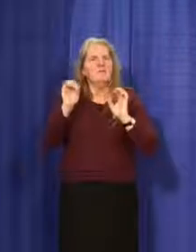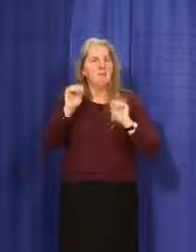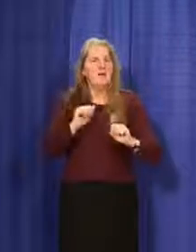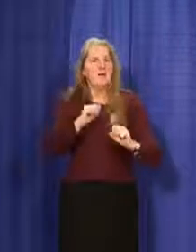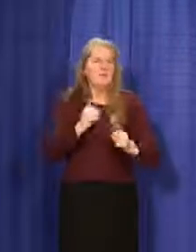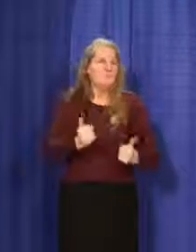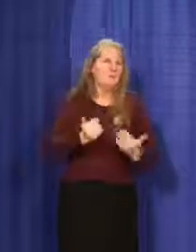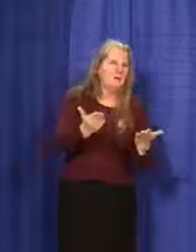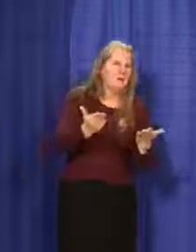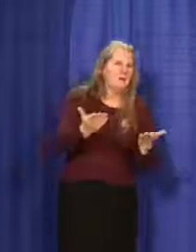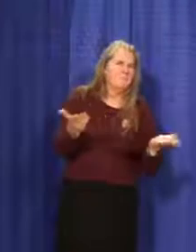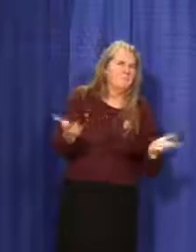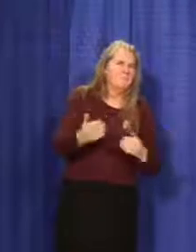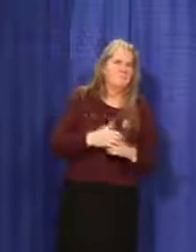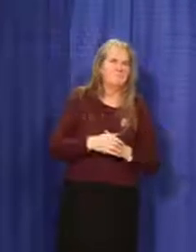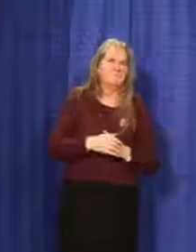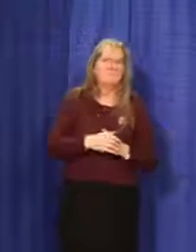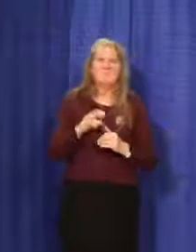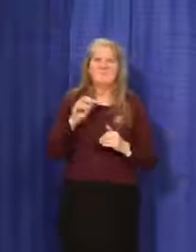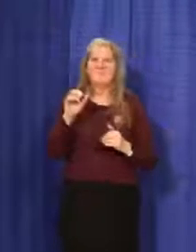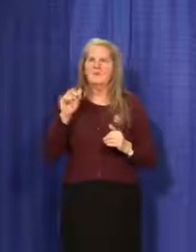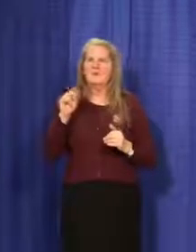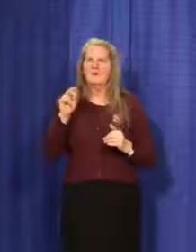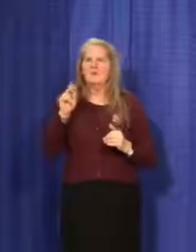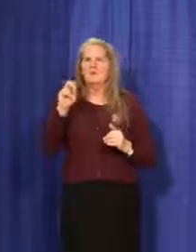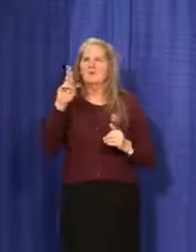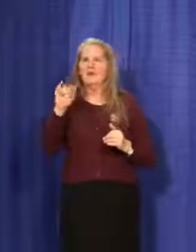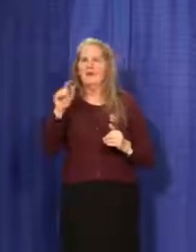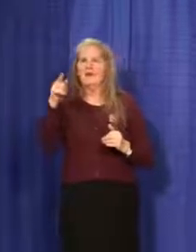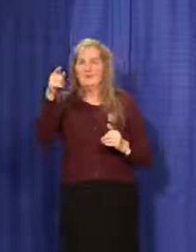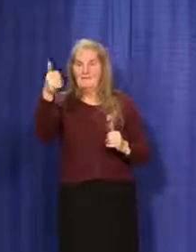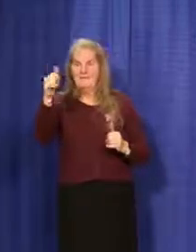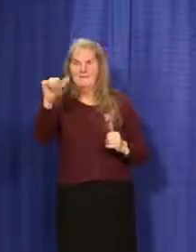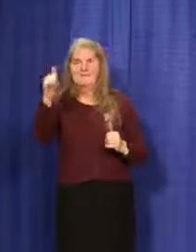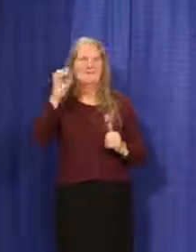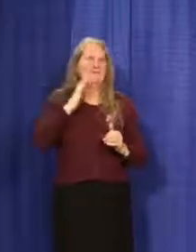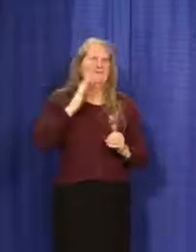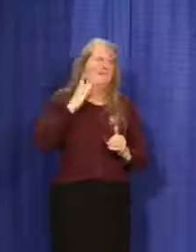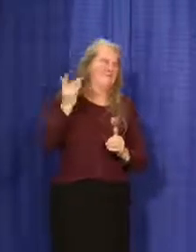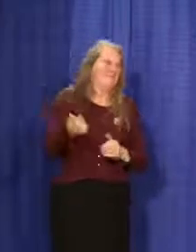[ Speaking French ] Do I let you... Okay.